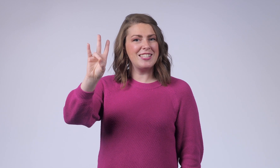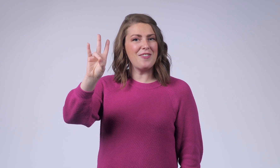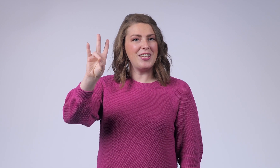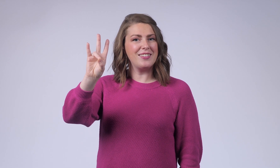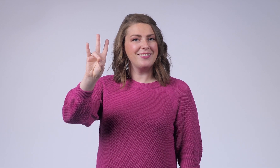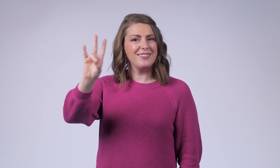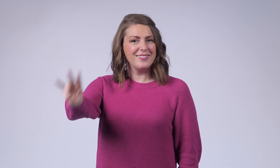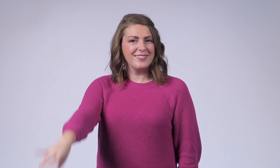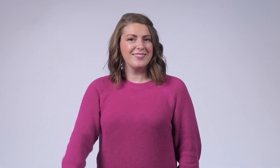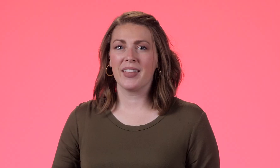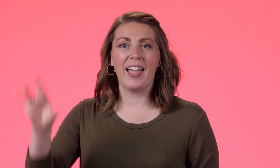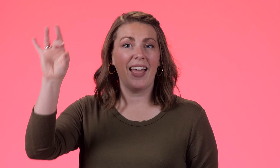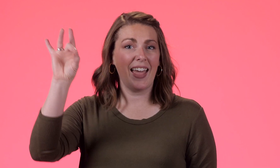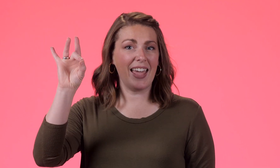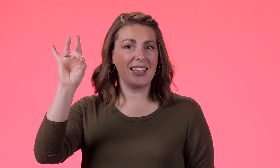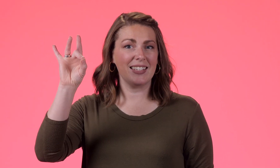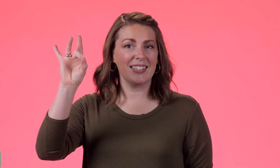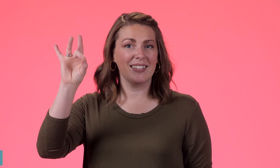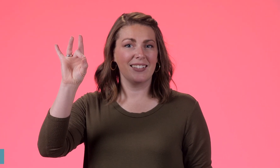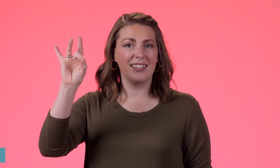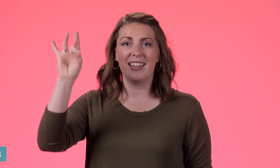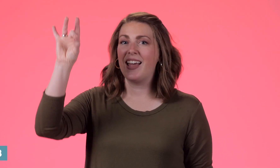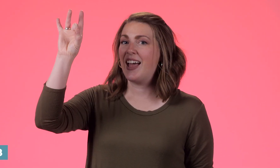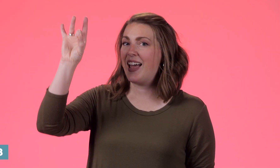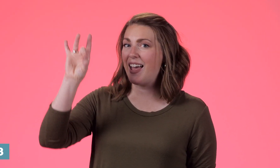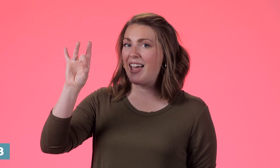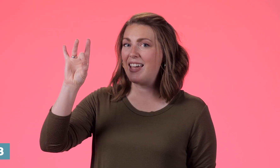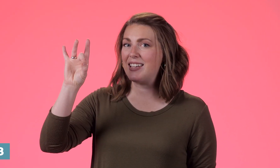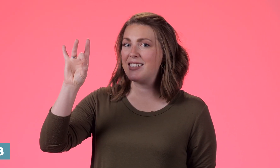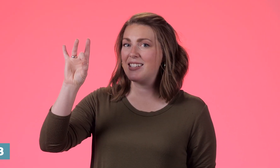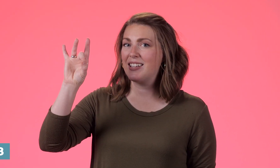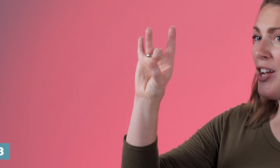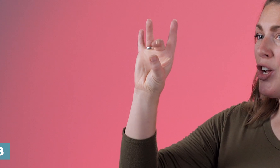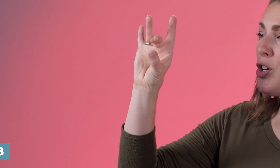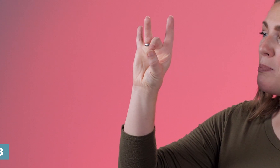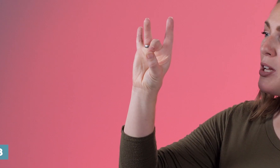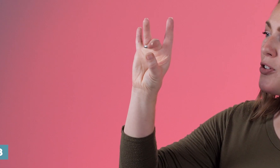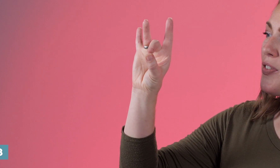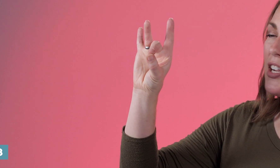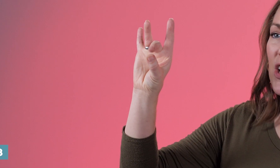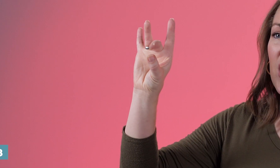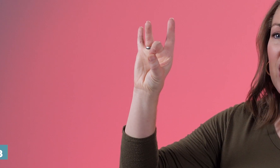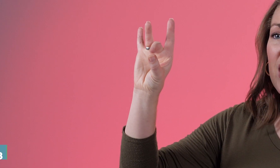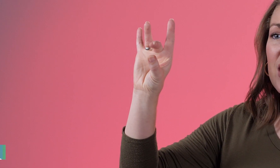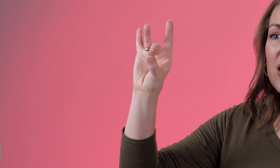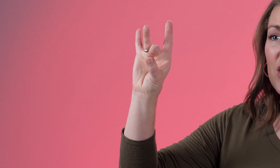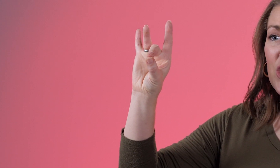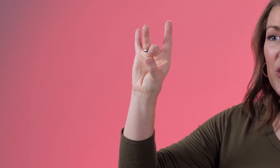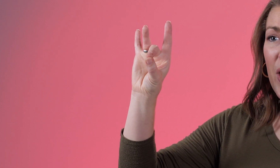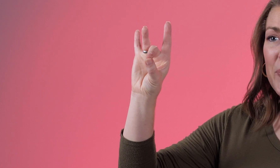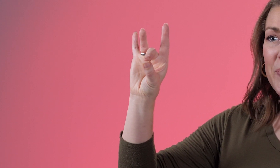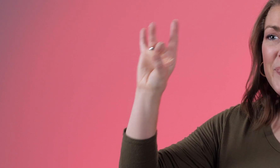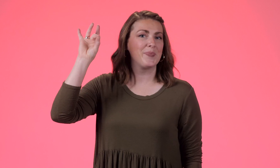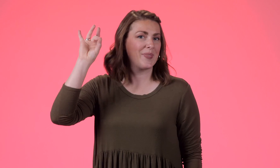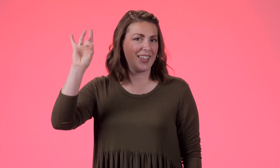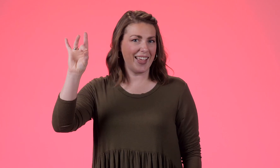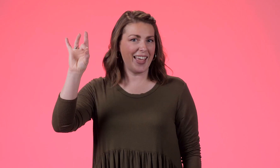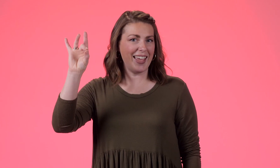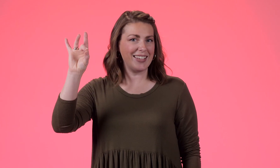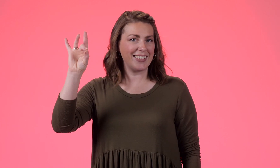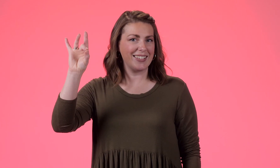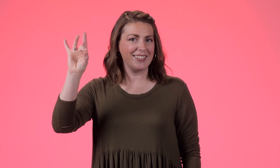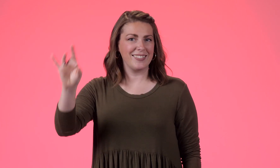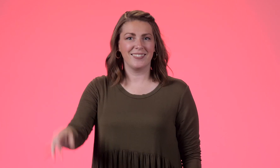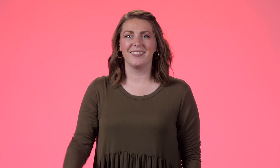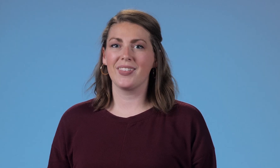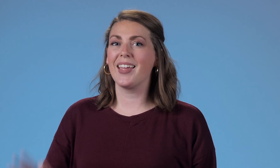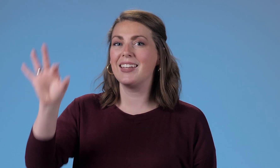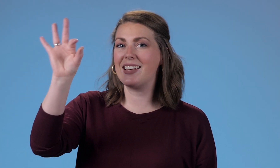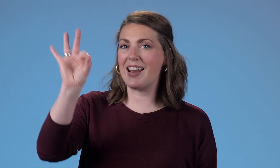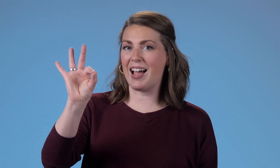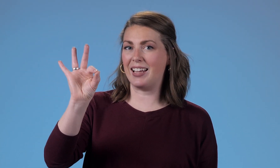'seven.' 'Eight, eight,' your middle finger is touching your thumb 'eight.' 'Nine,